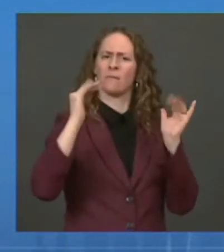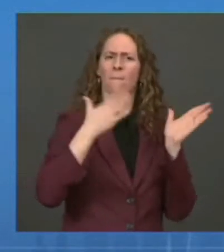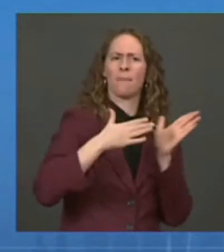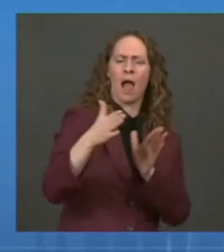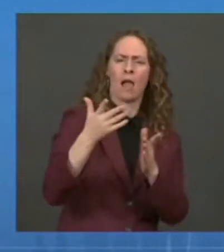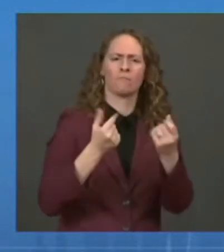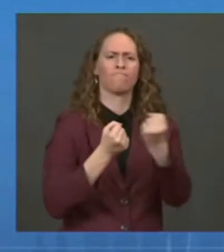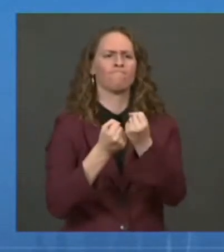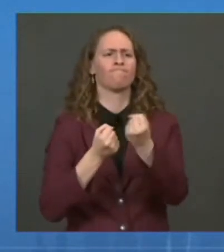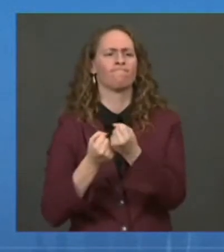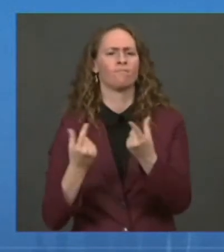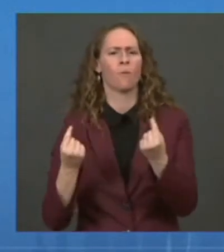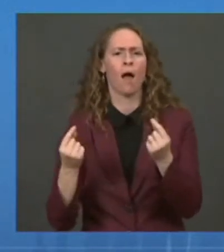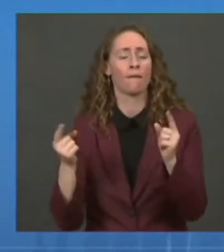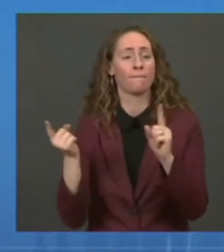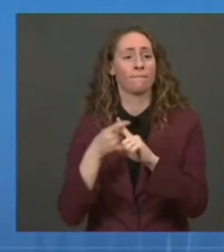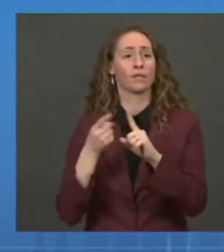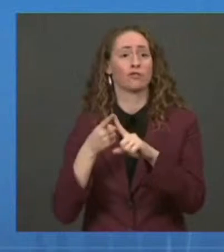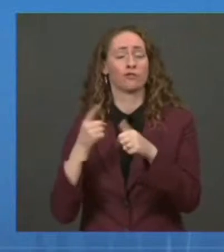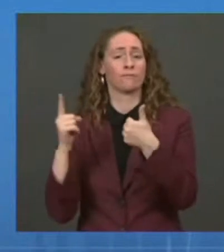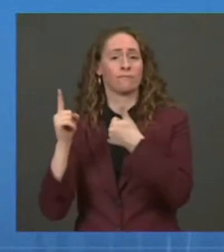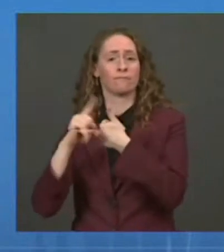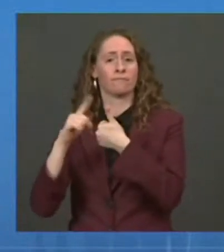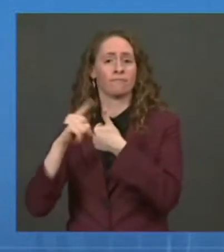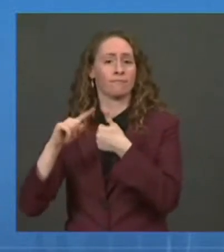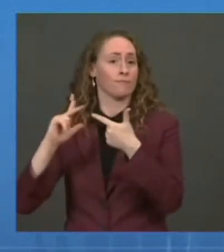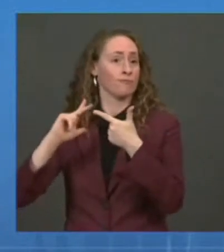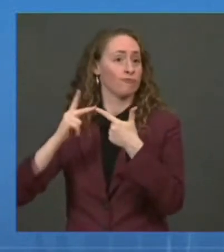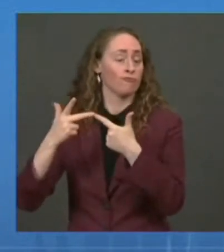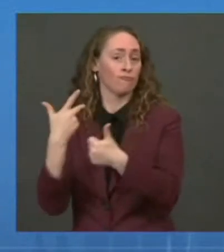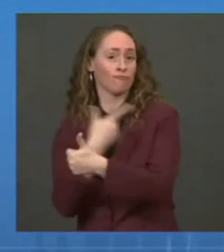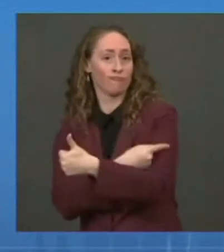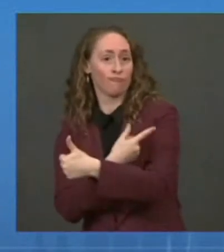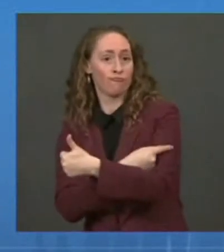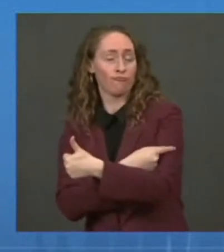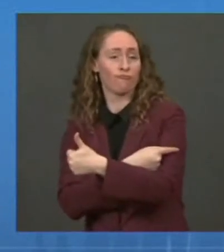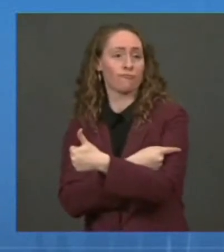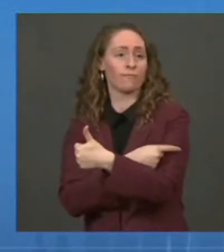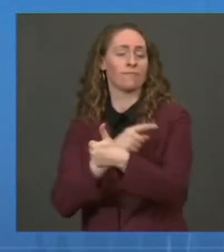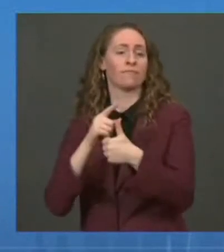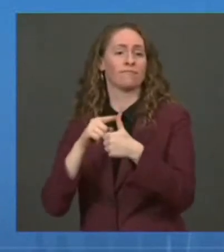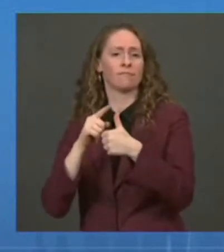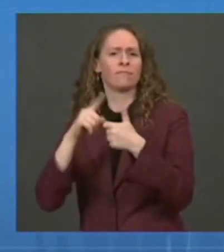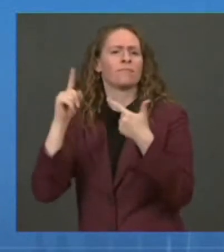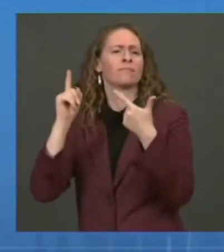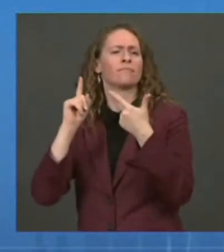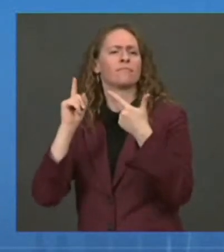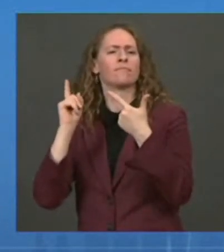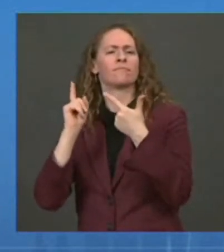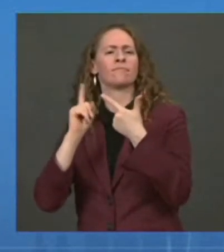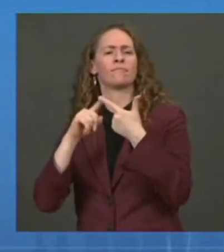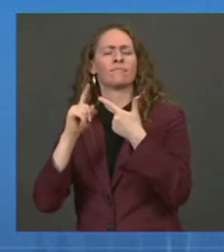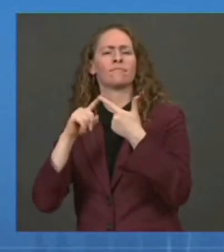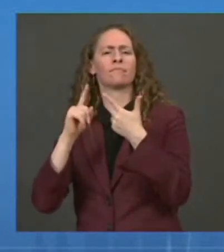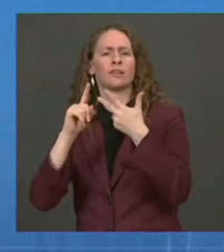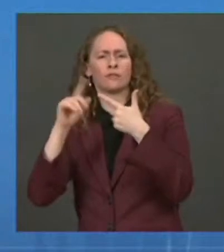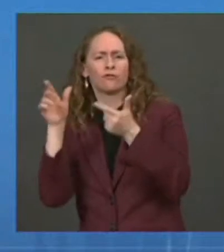THREE WAYS THAT WE ARE PROVIDING SUPPORT THROUGH BOOSTERS, CHILDREN VACCINES AND MEDICAL RESPONSE TEAMS ACROSS